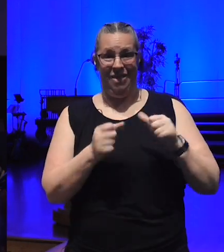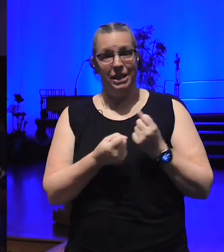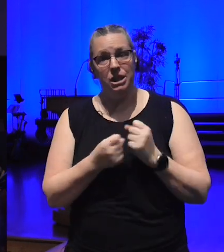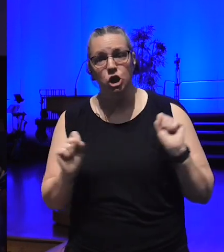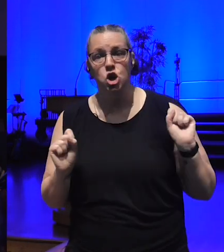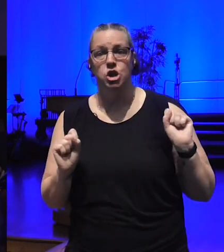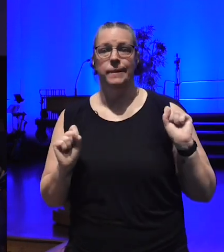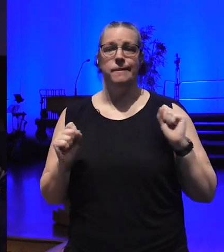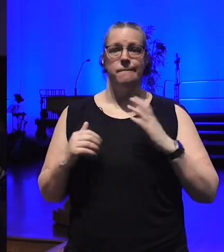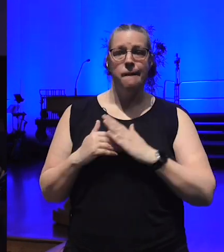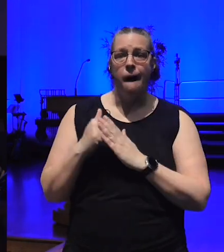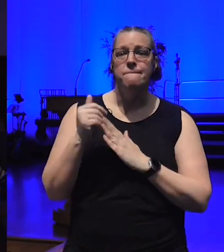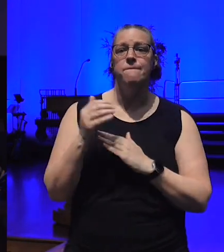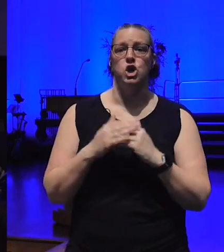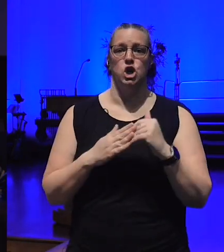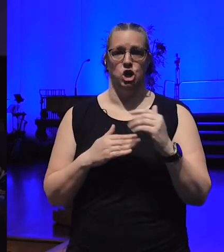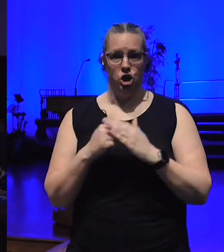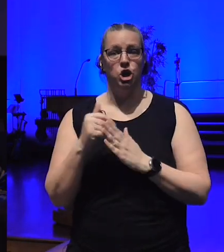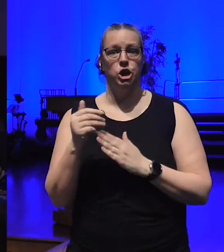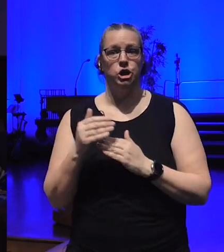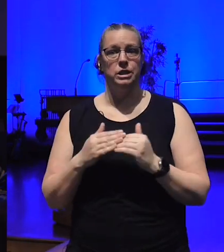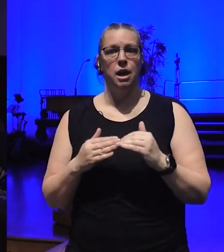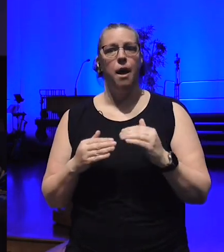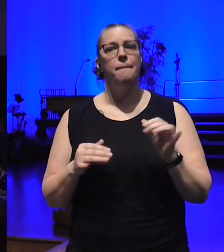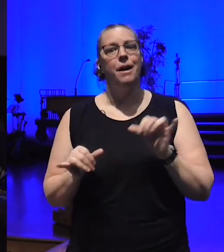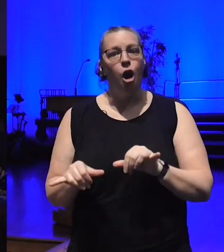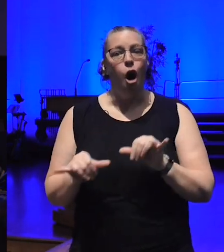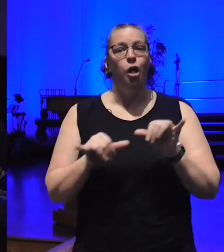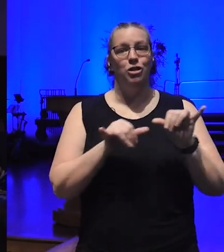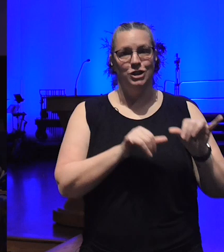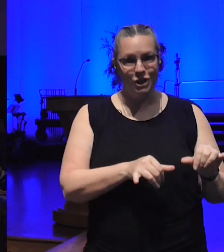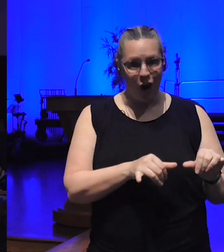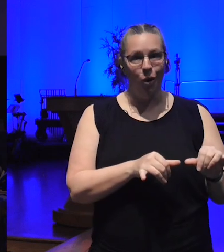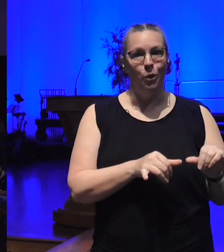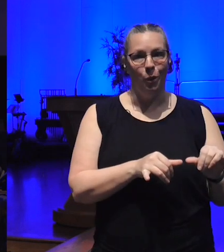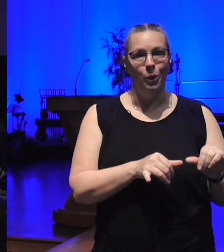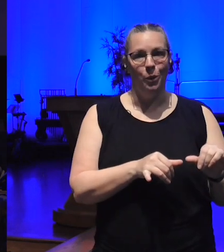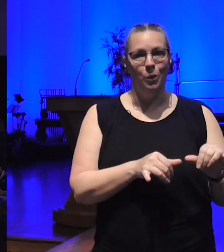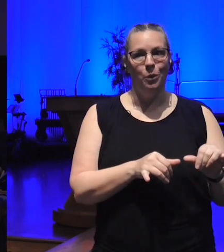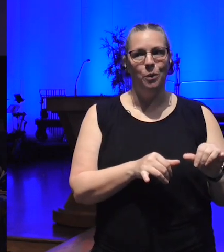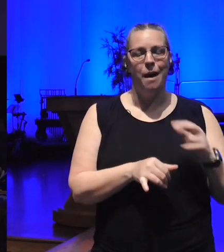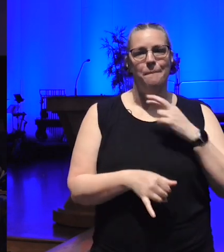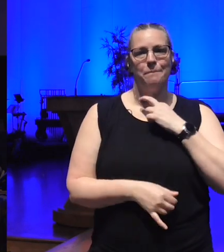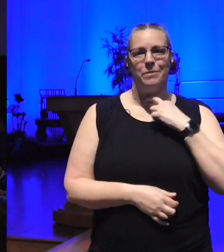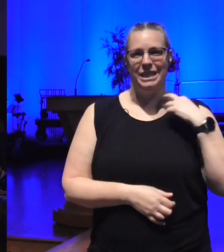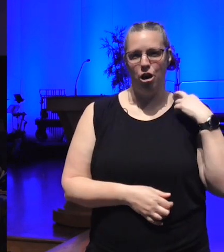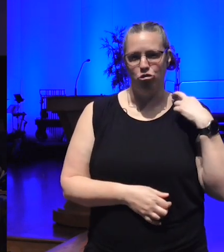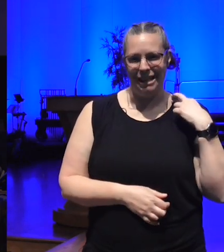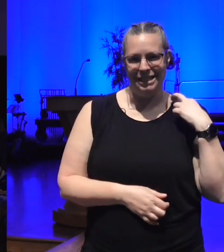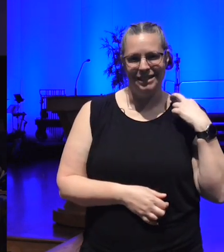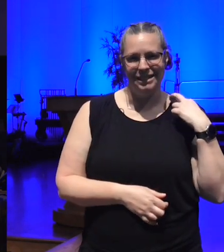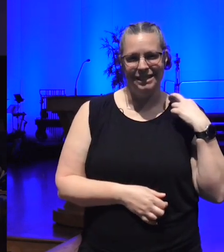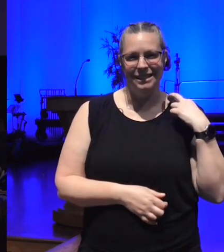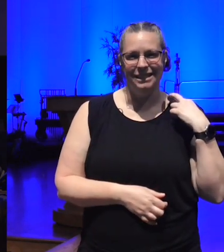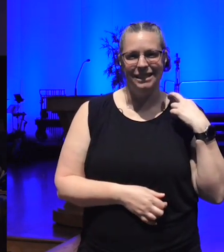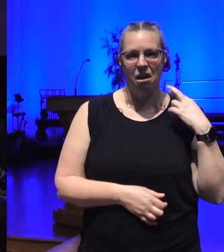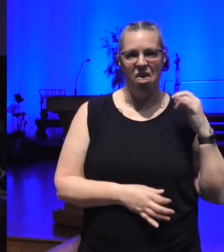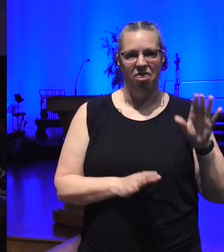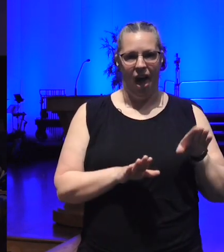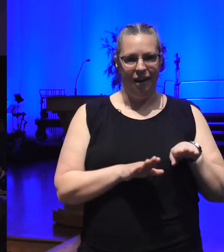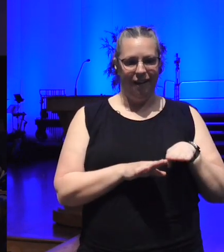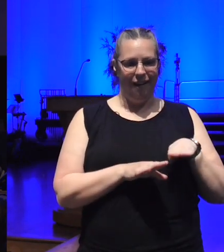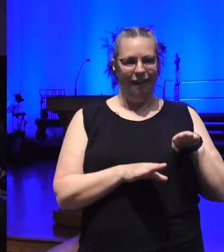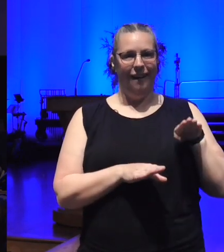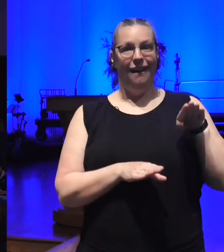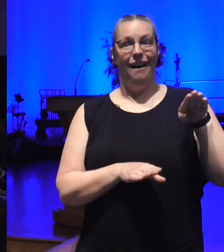comfort and well-being for ourselves but also by taking that risk taking that step into um a